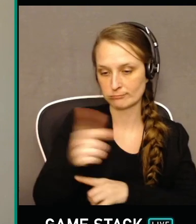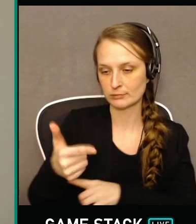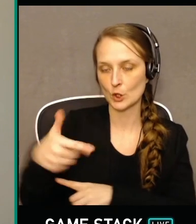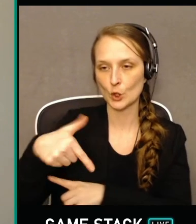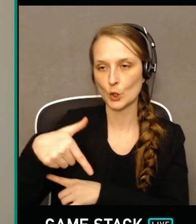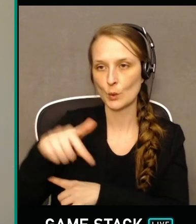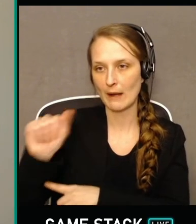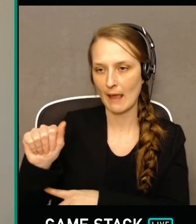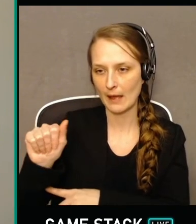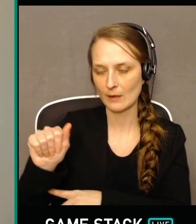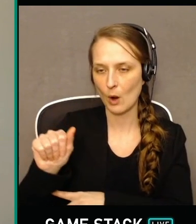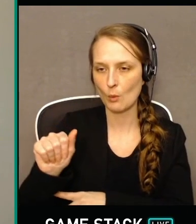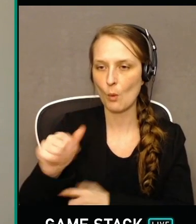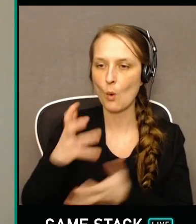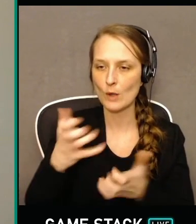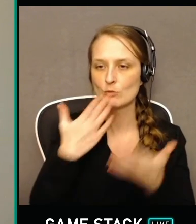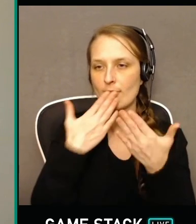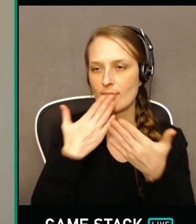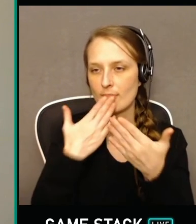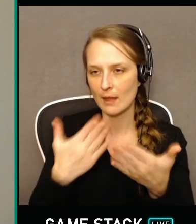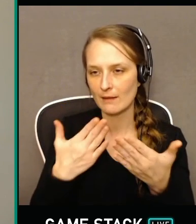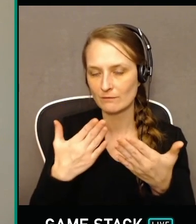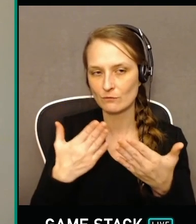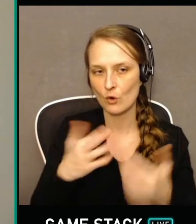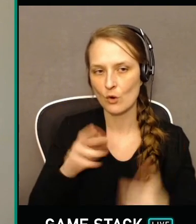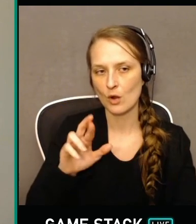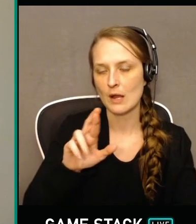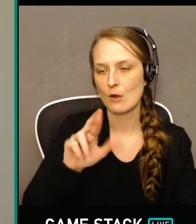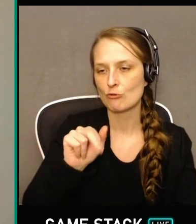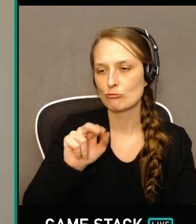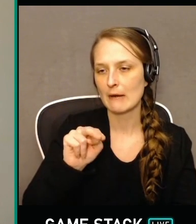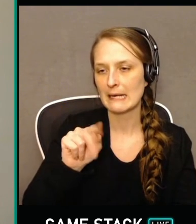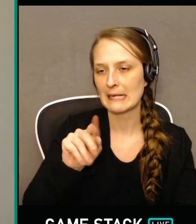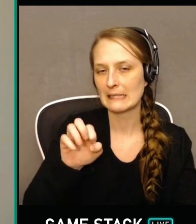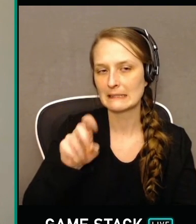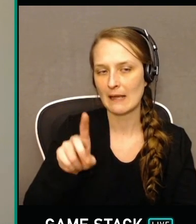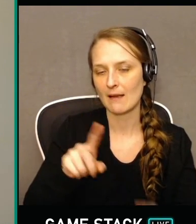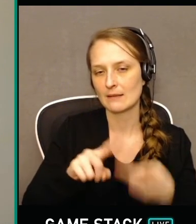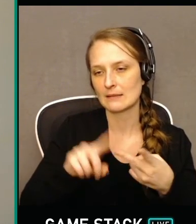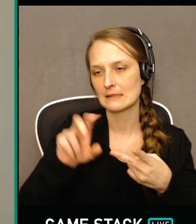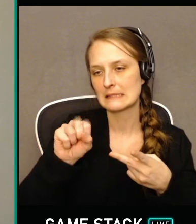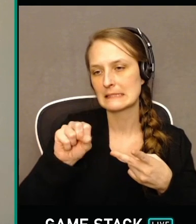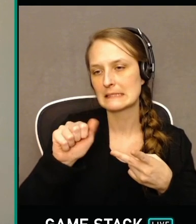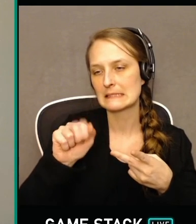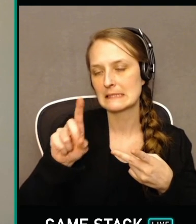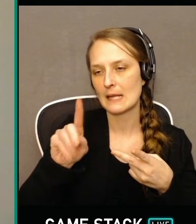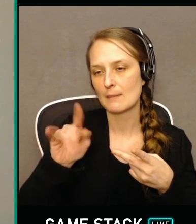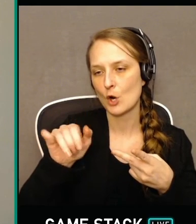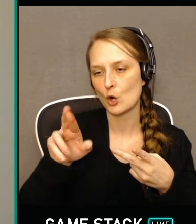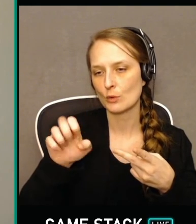I'd like to give a huge shout out to Randy Teed, Sydney Carey, Shawn Hargreaves and James Bartlett for